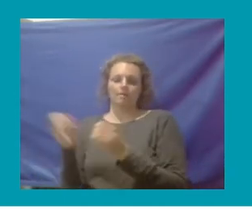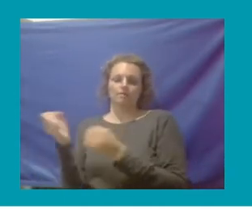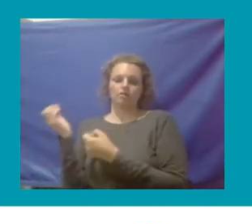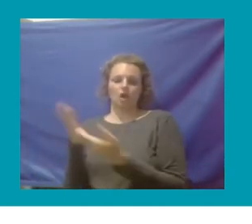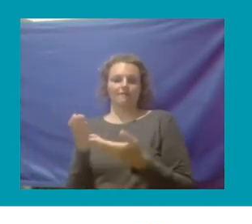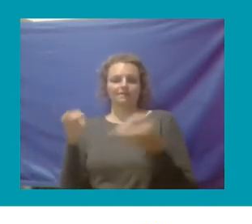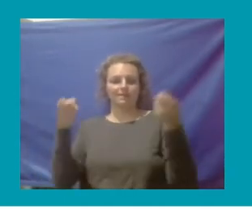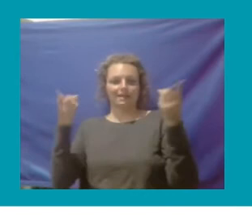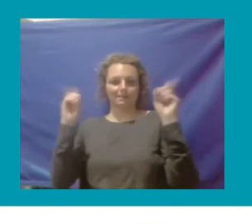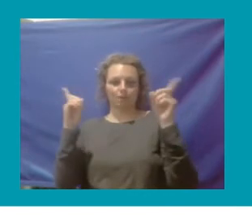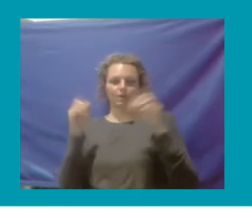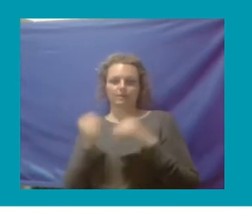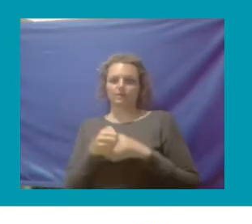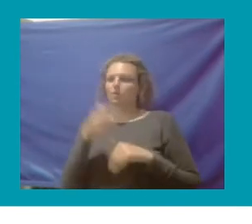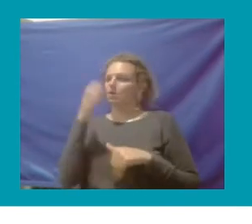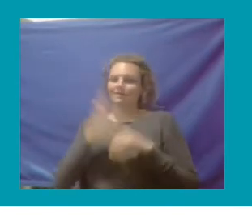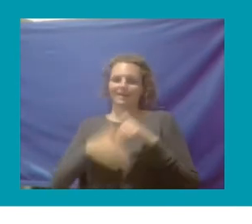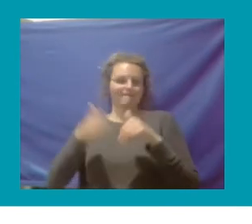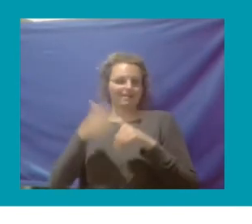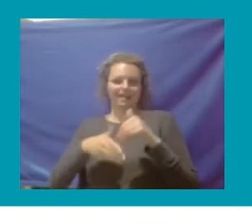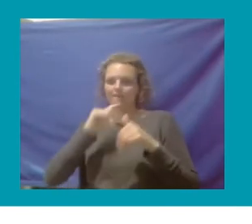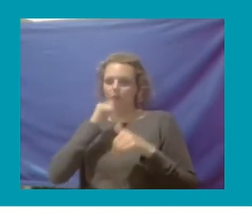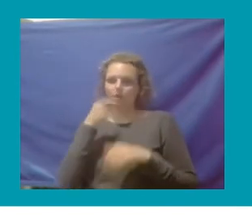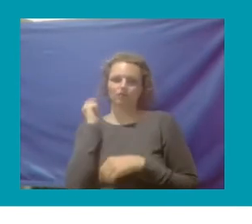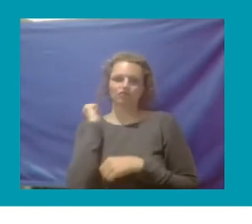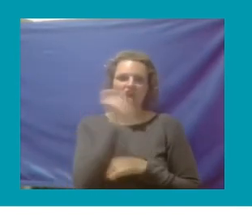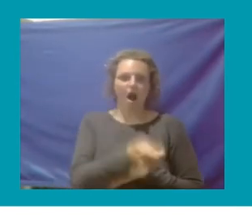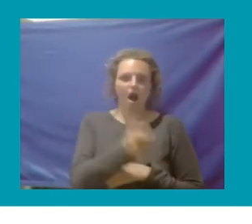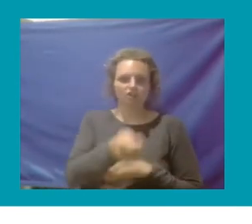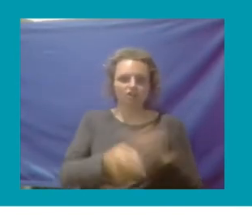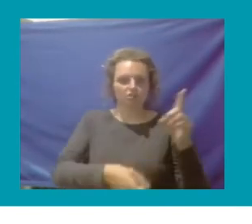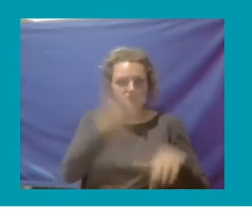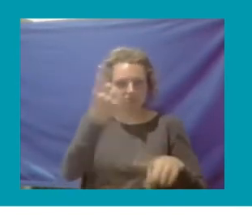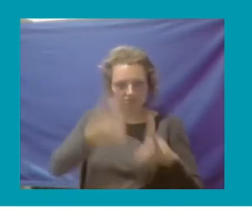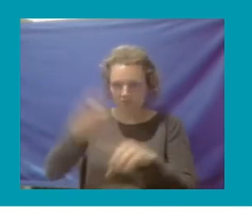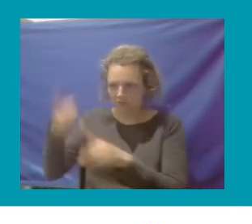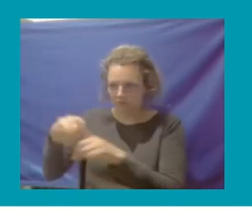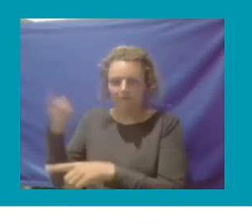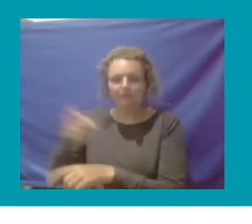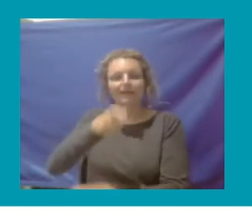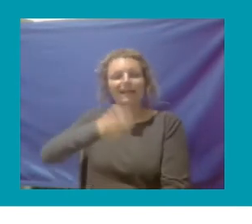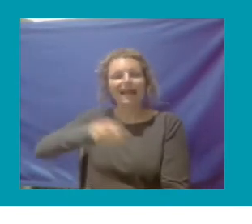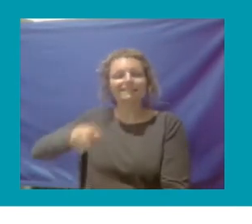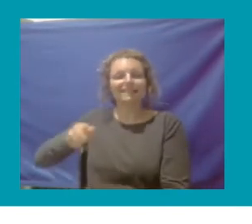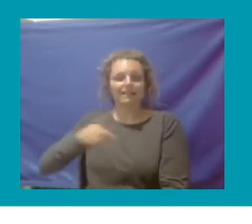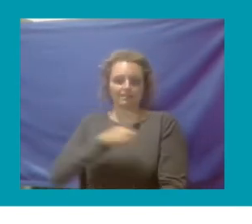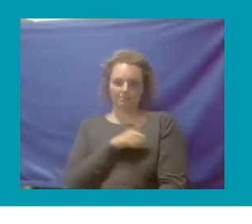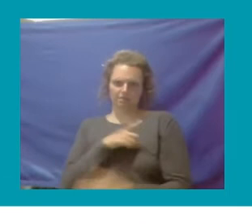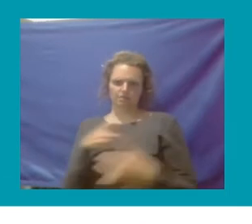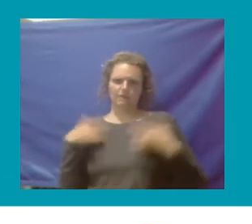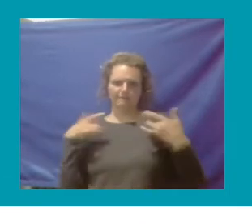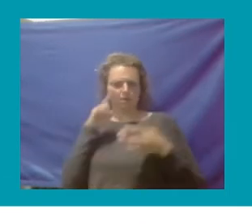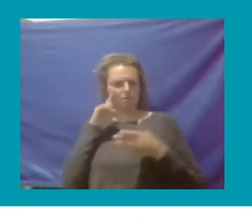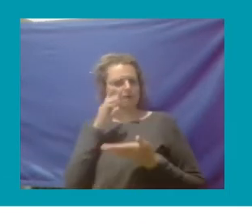because they should be, you know, have access to free career support services that are appropriate for them, just like everybody else.